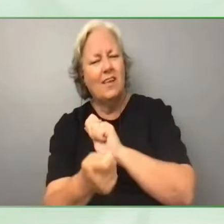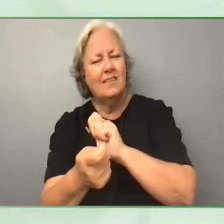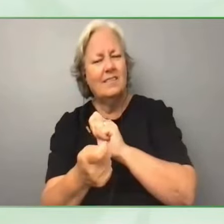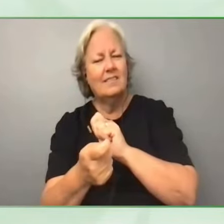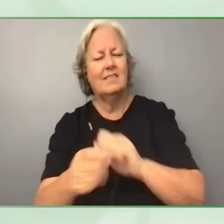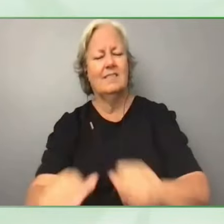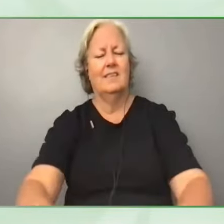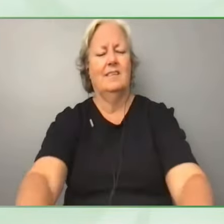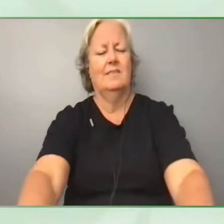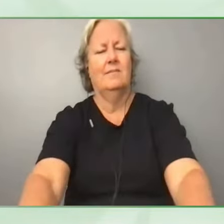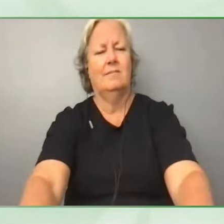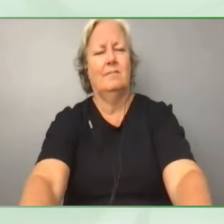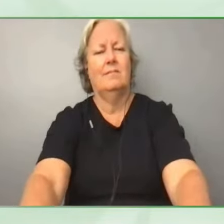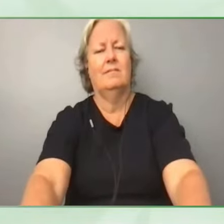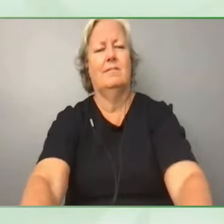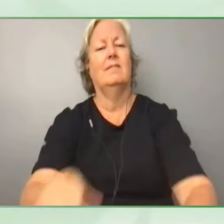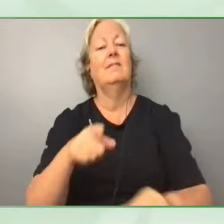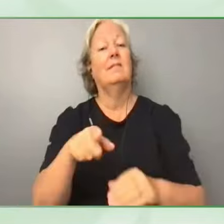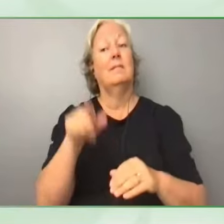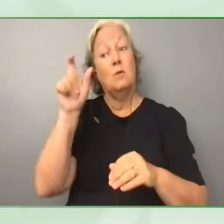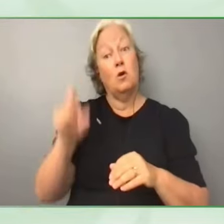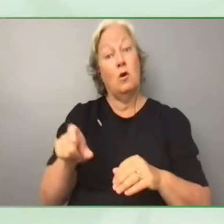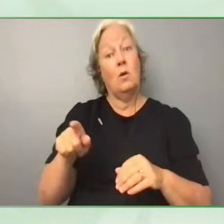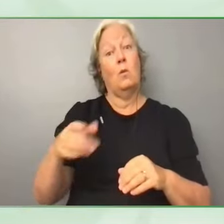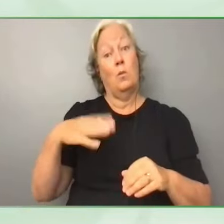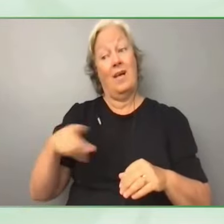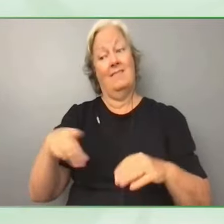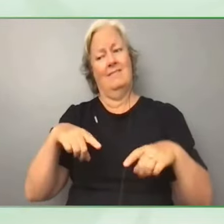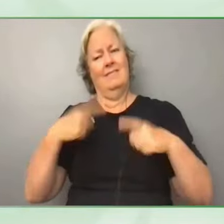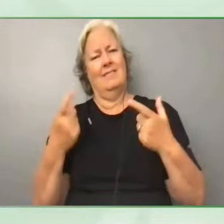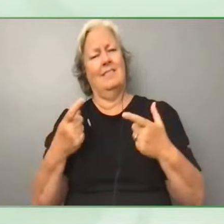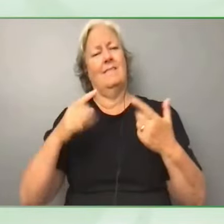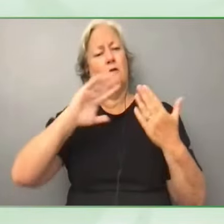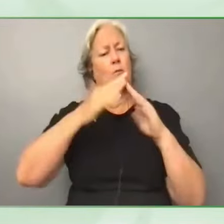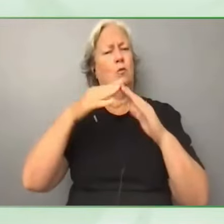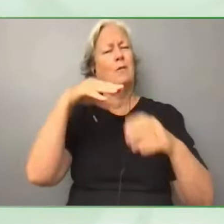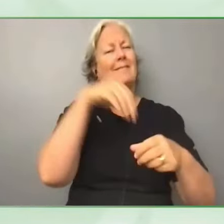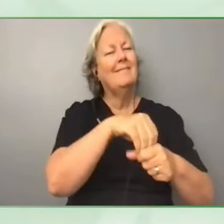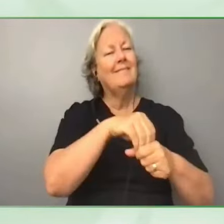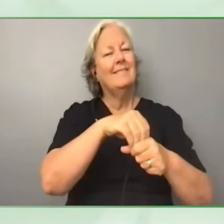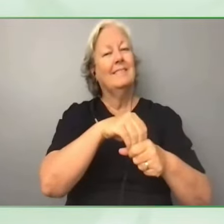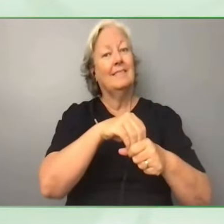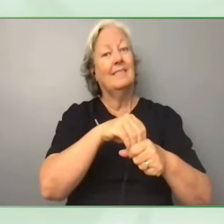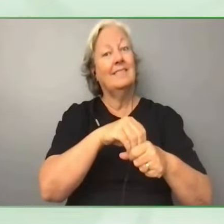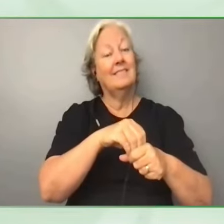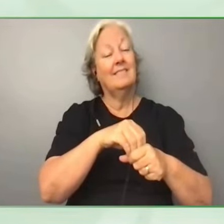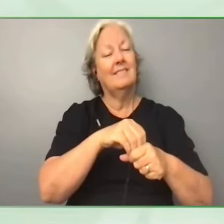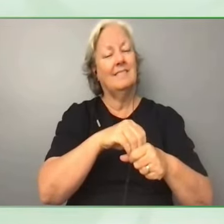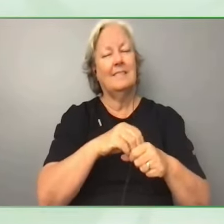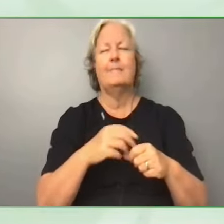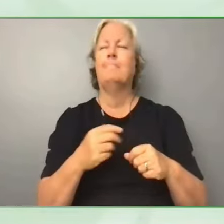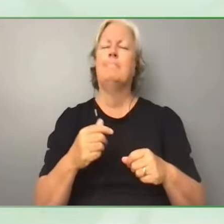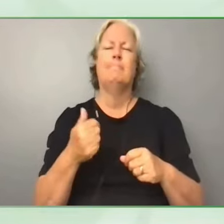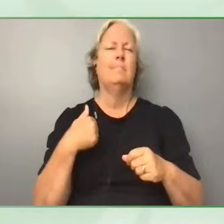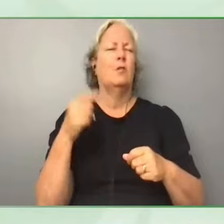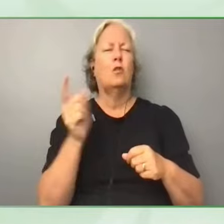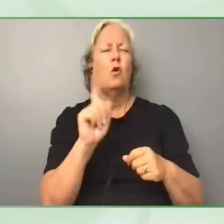persons with disability. We work... We want to close the institutions.